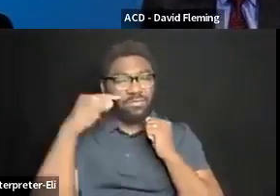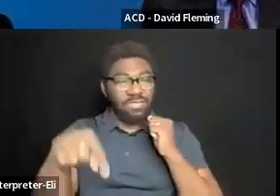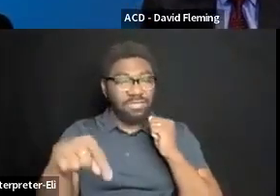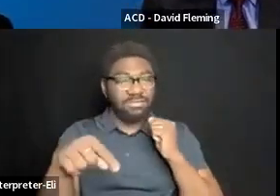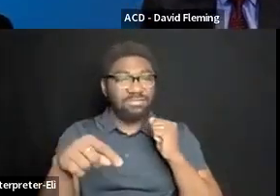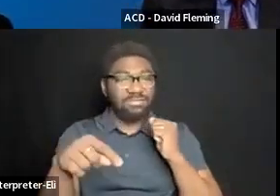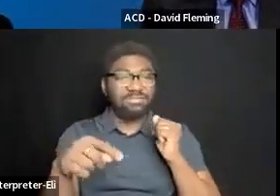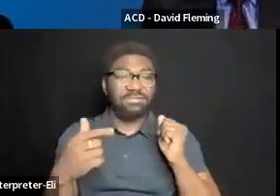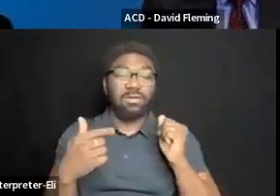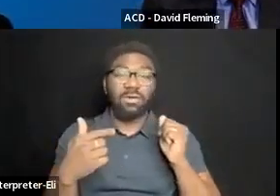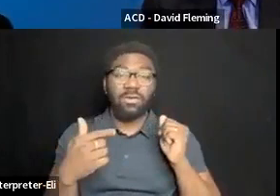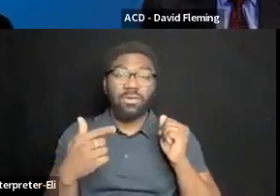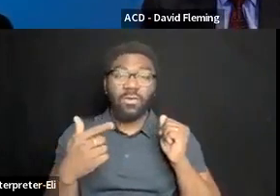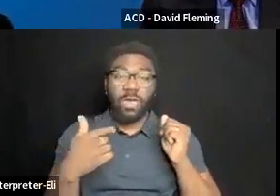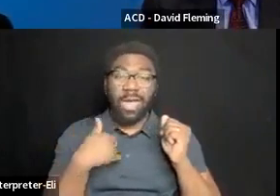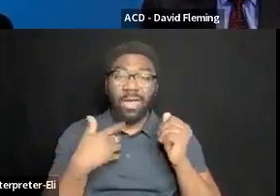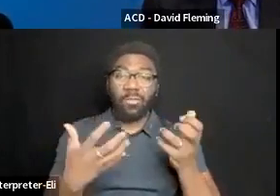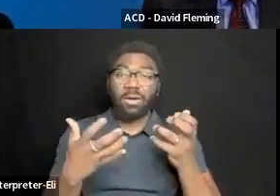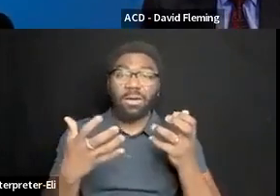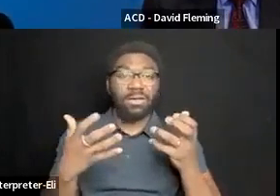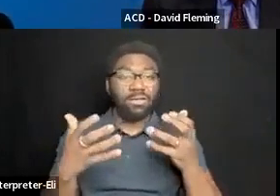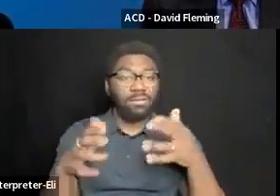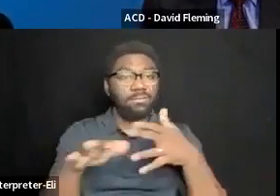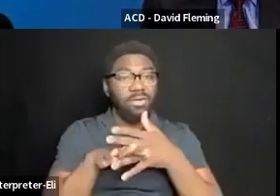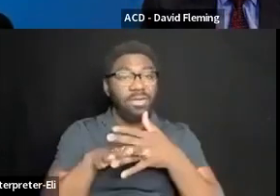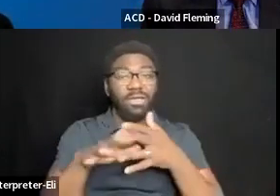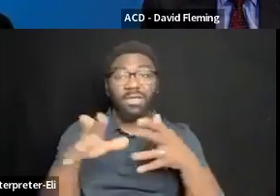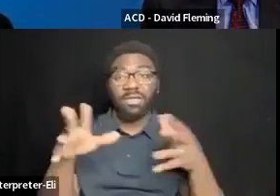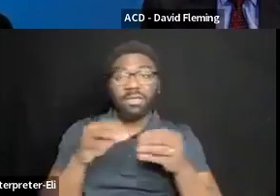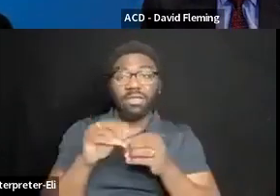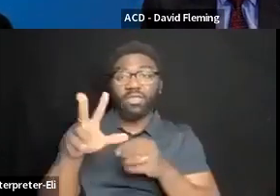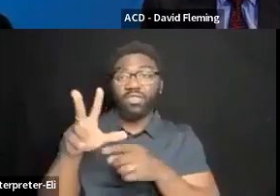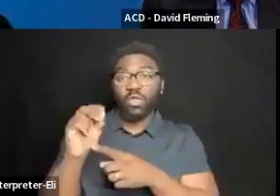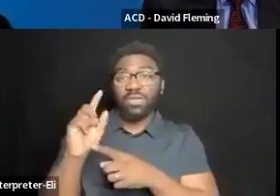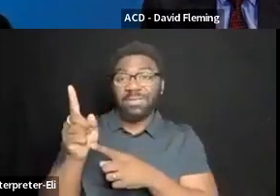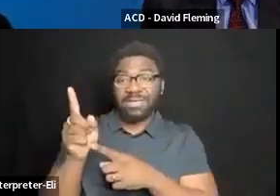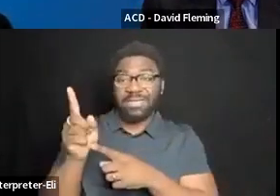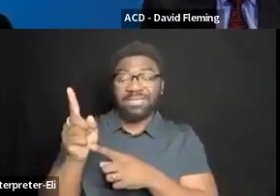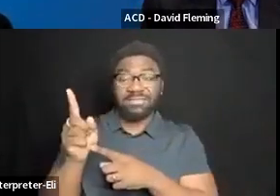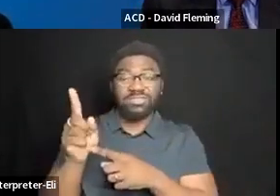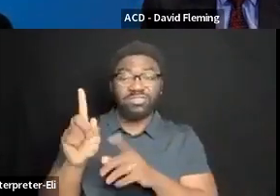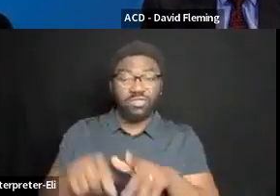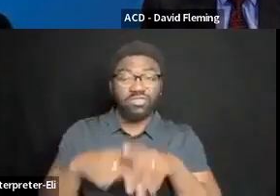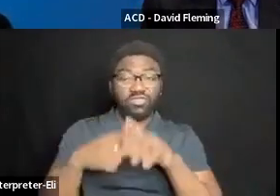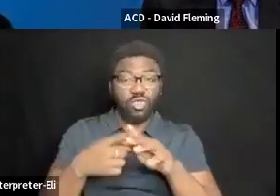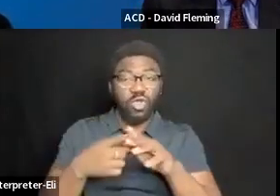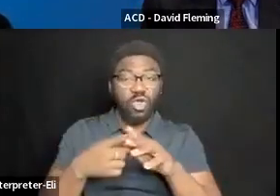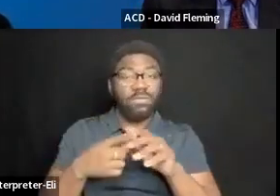to give us a 30-minute break, rather than 35. We'll start up at about five after the top of the hour.